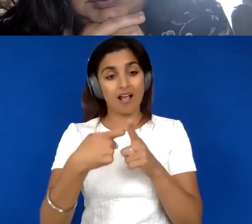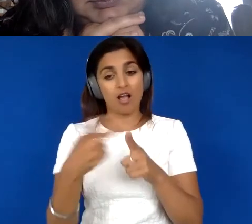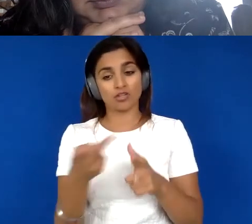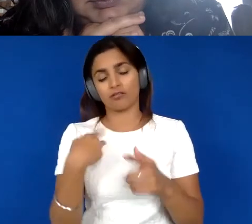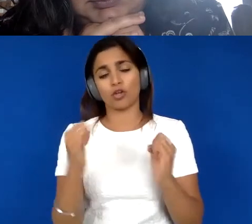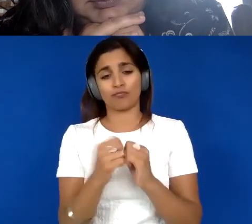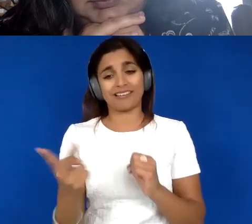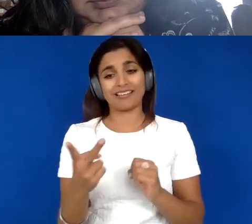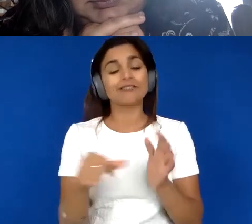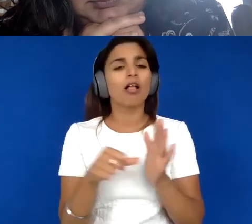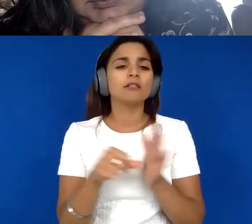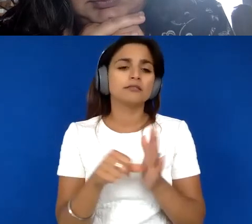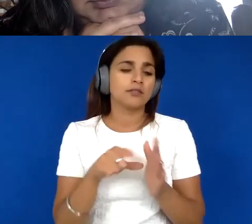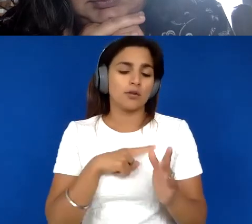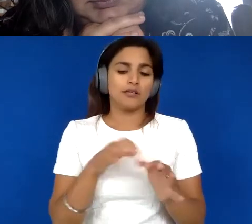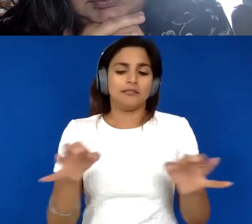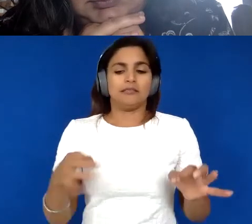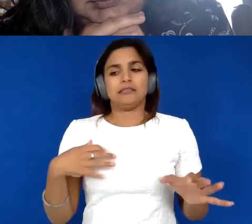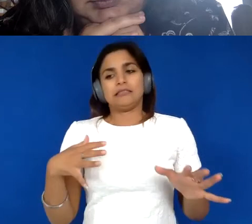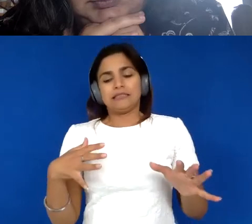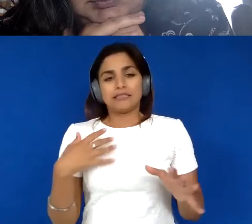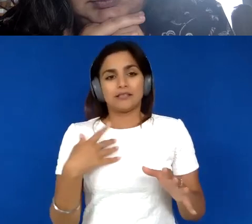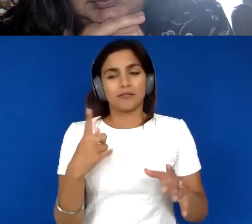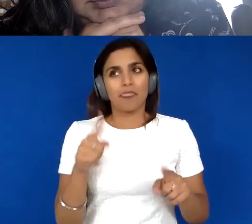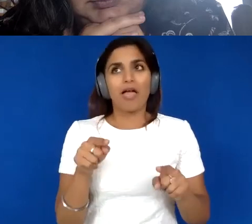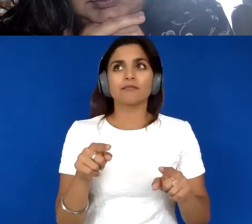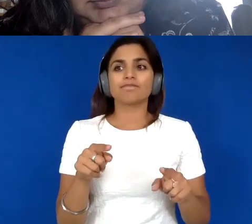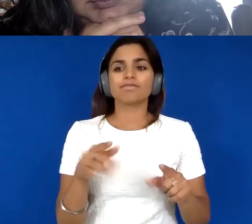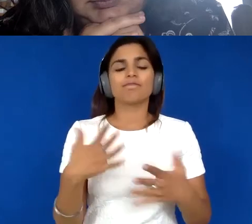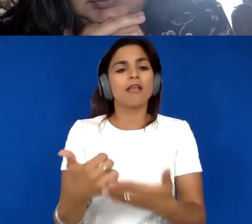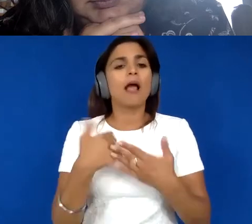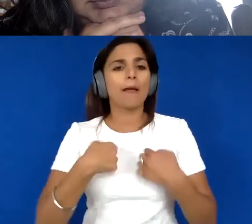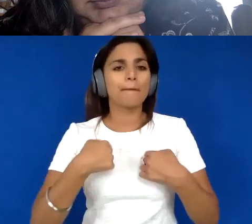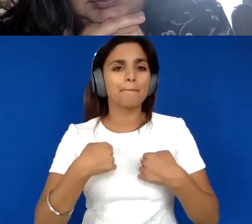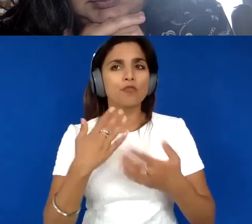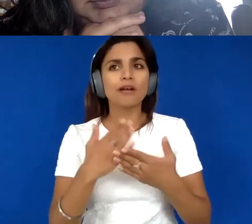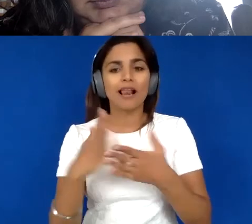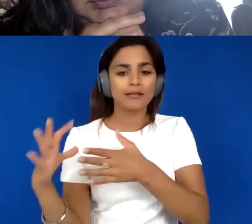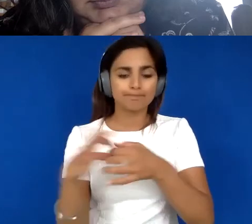something that has helped me sort of reconcile sort of Western pathology with